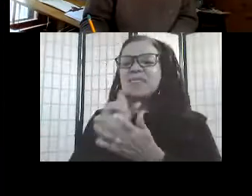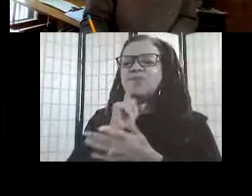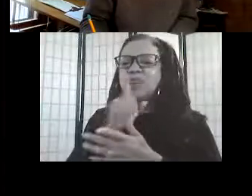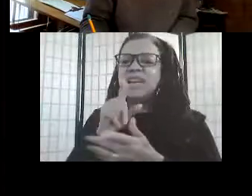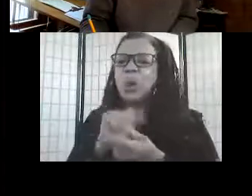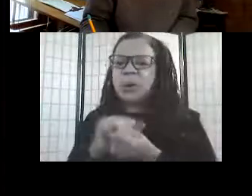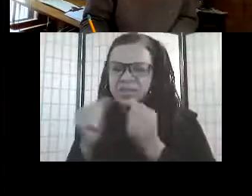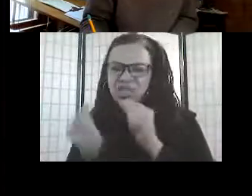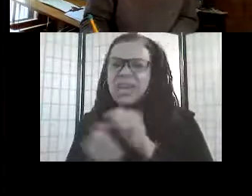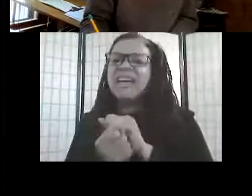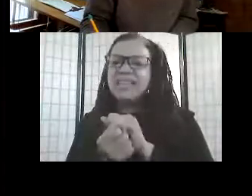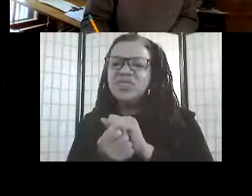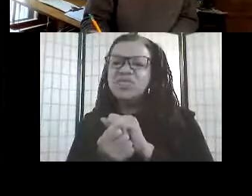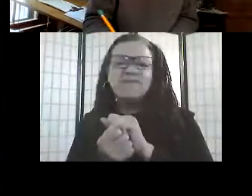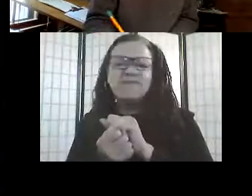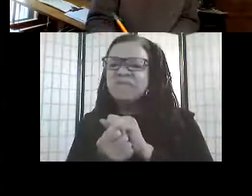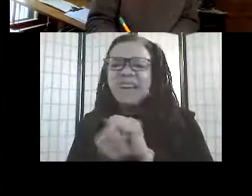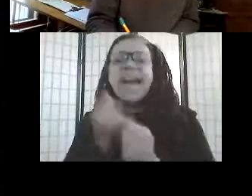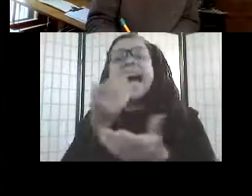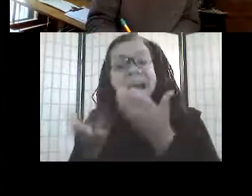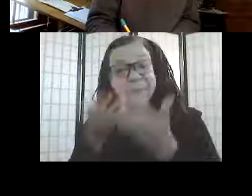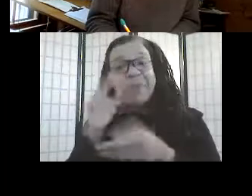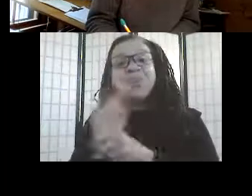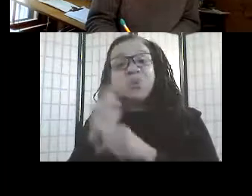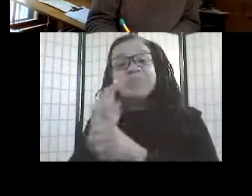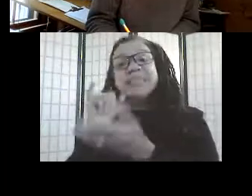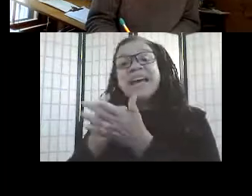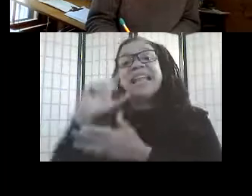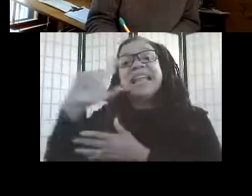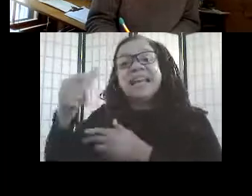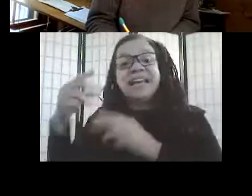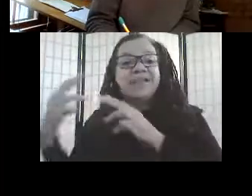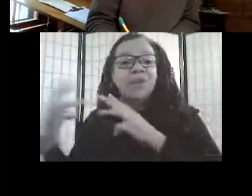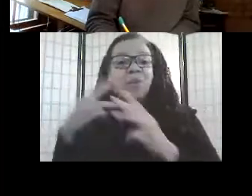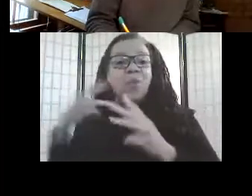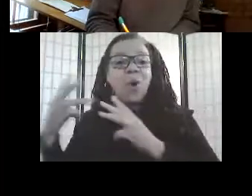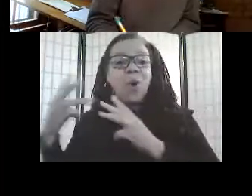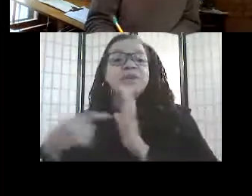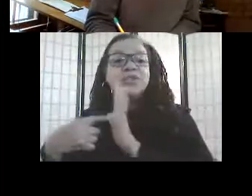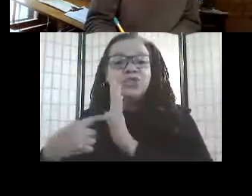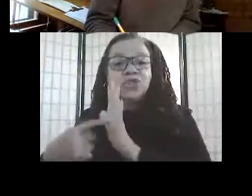how he looks! That's a tool I might use at some point in the war, to show how things are changing.